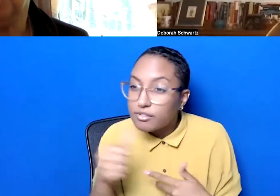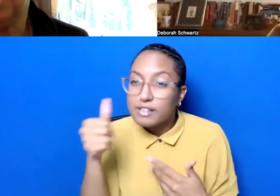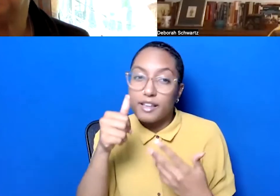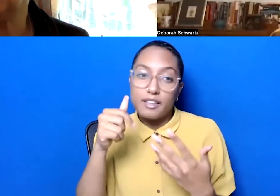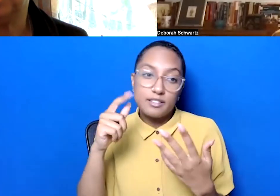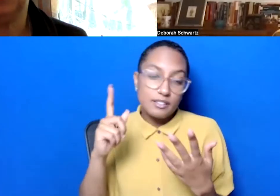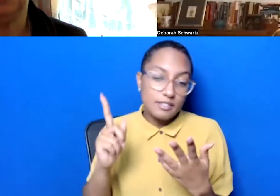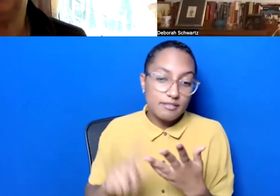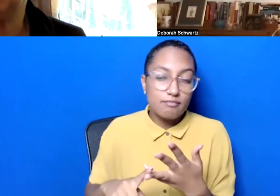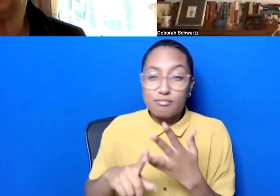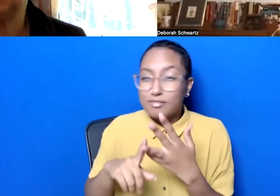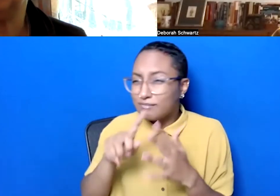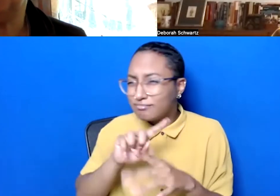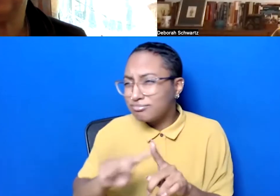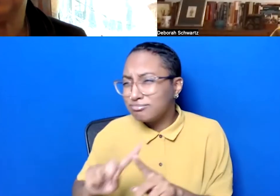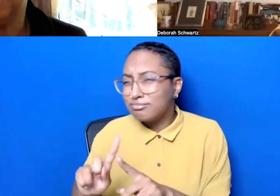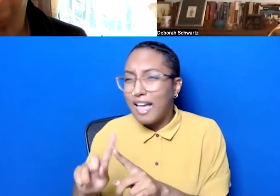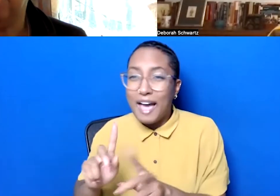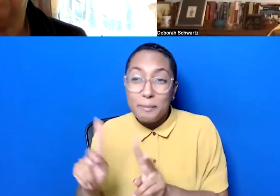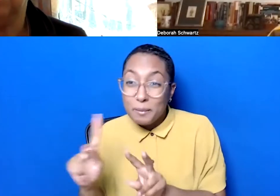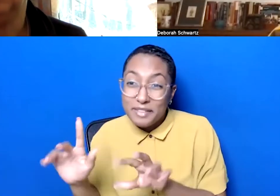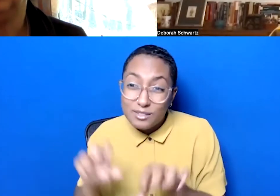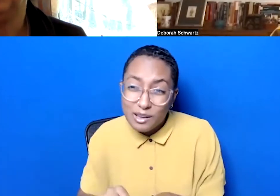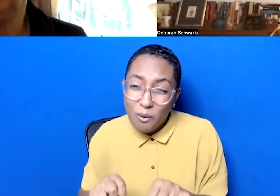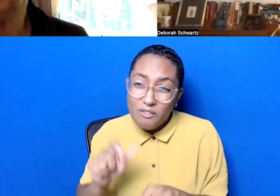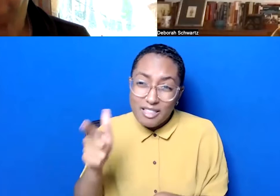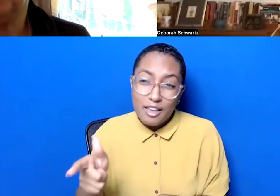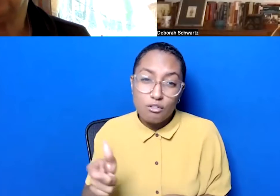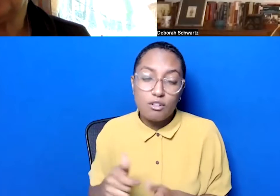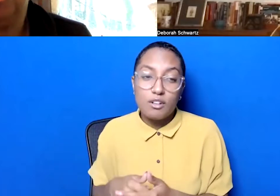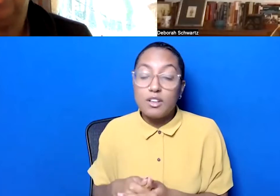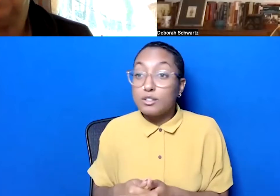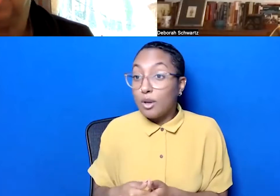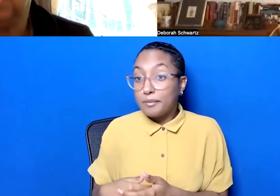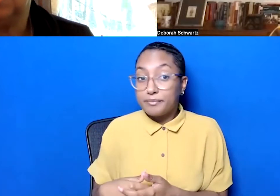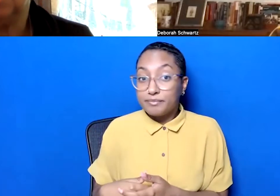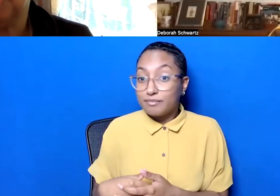as we- you know, just as New York is now it was a very diverse community in the 18th century.